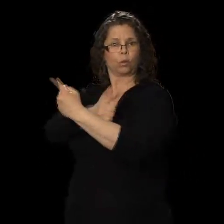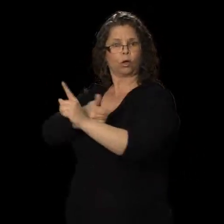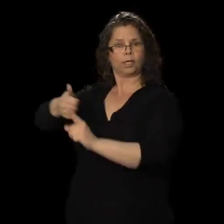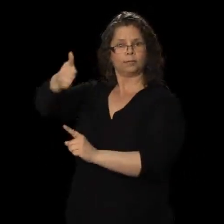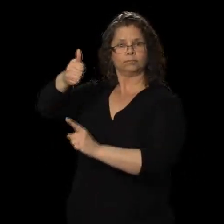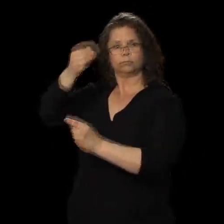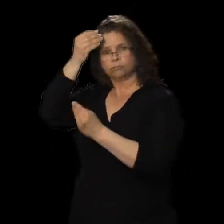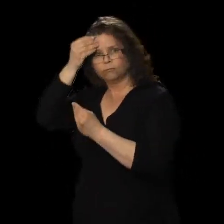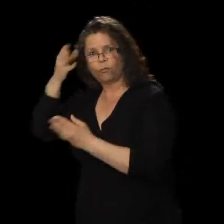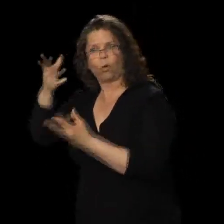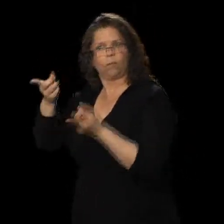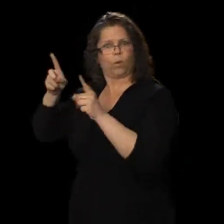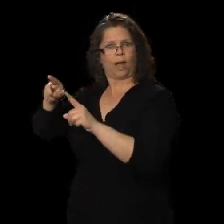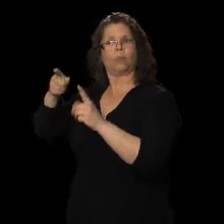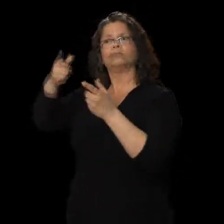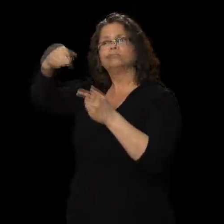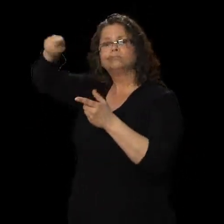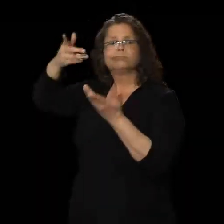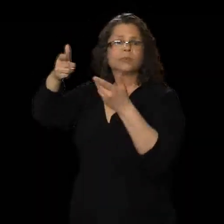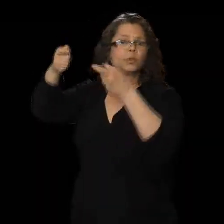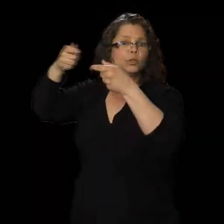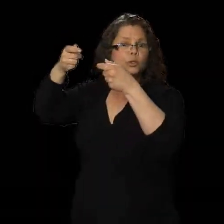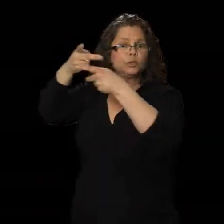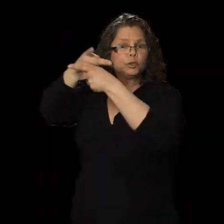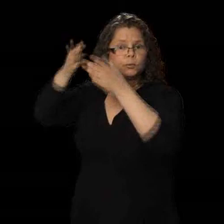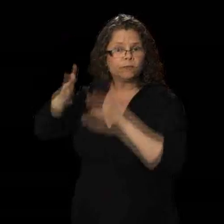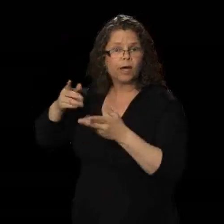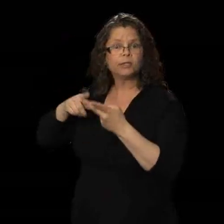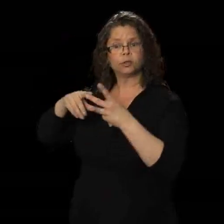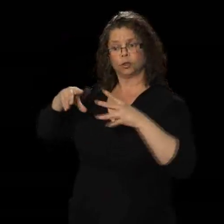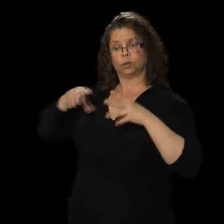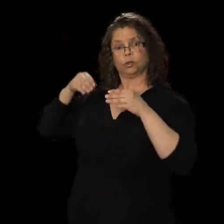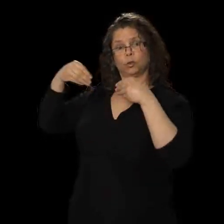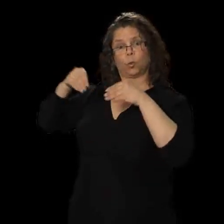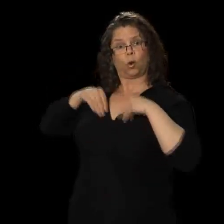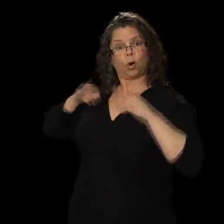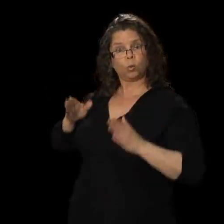(a supervisor, the owner of the store, etc.).